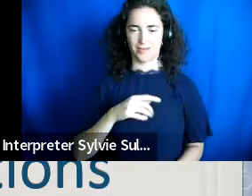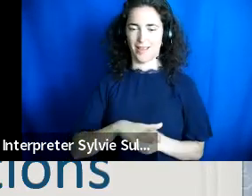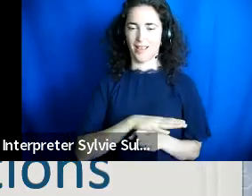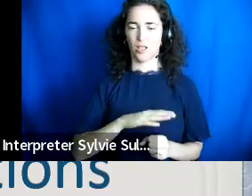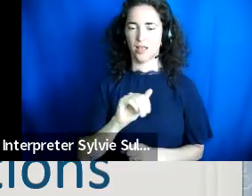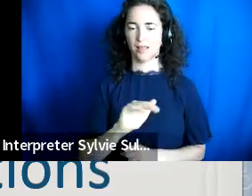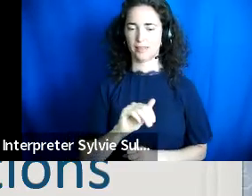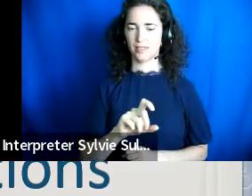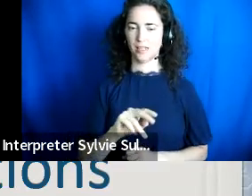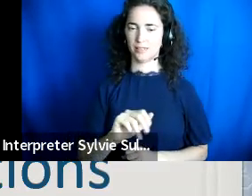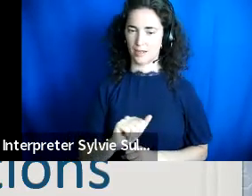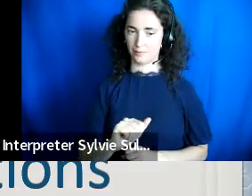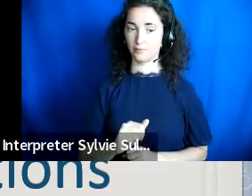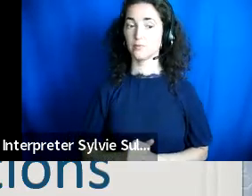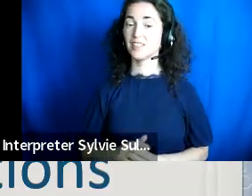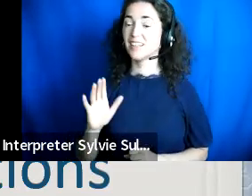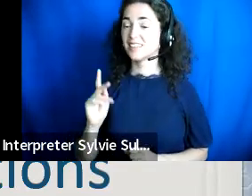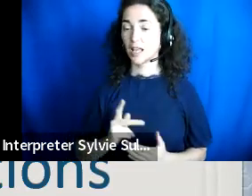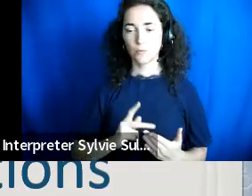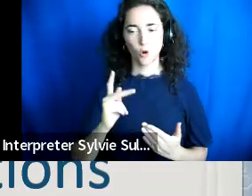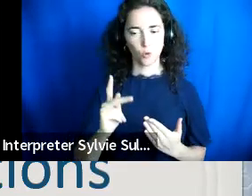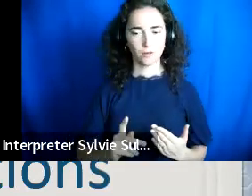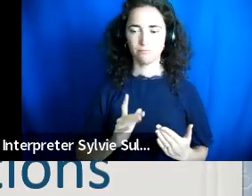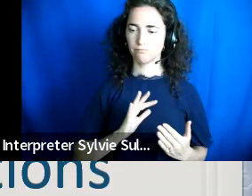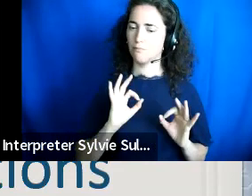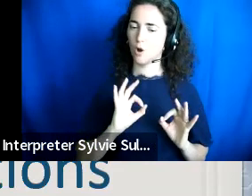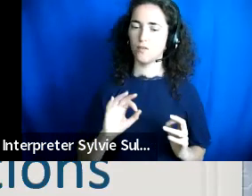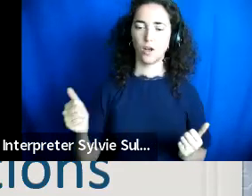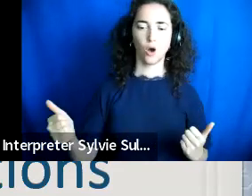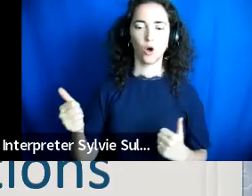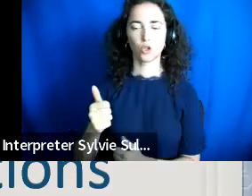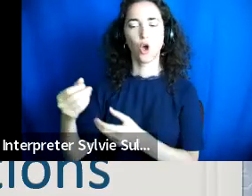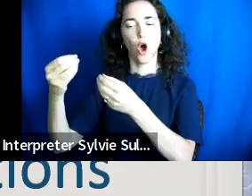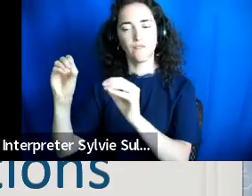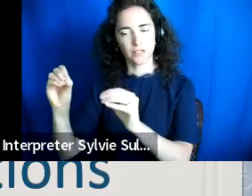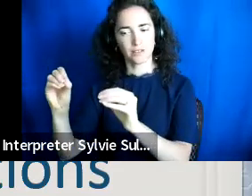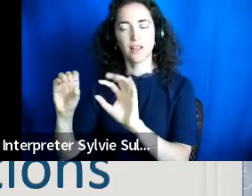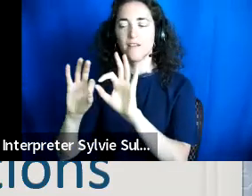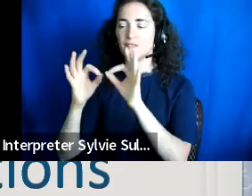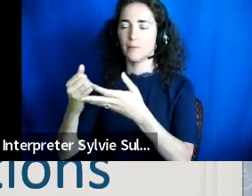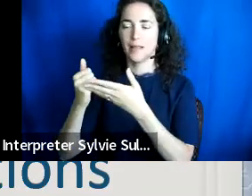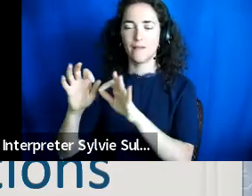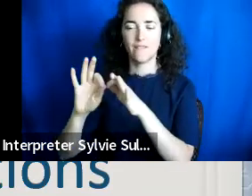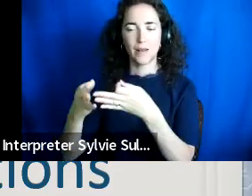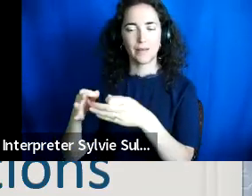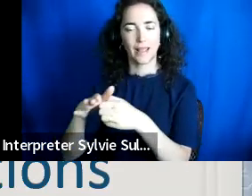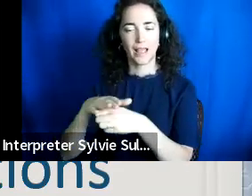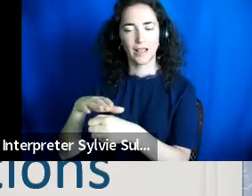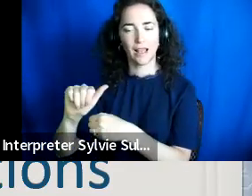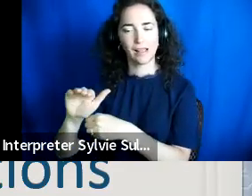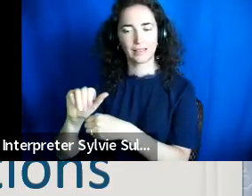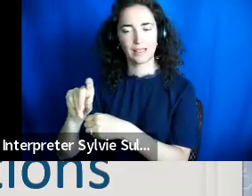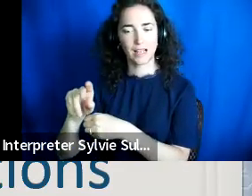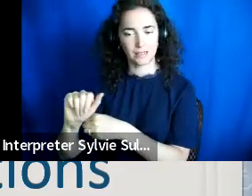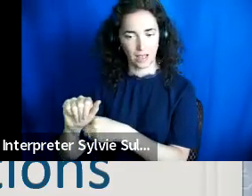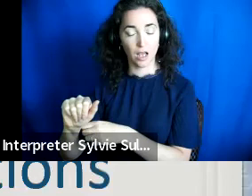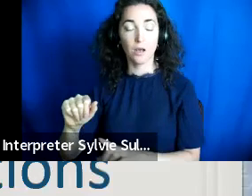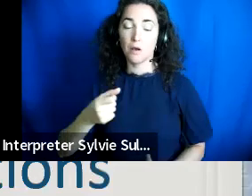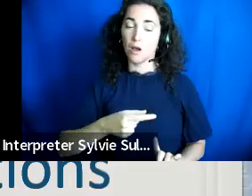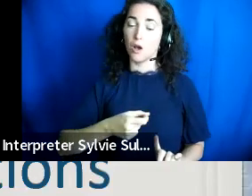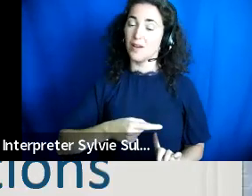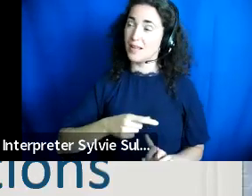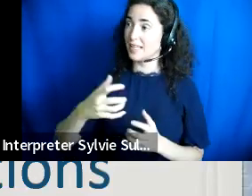It. This program fits very neatly under the auspices of families, helping families of a Kadiana, but it also has its own distinct purpose and mission.